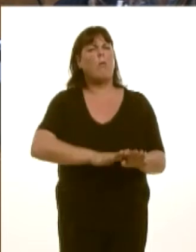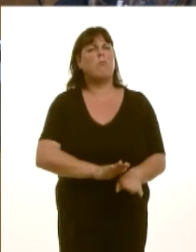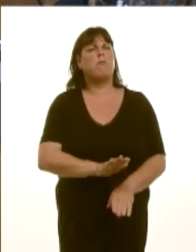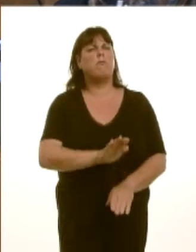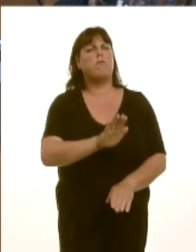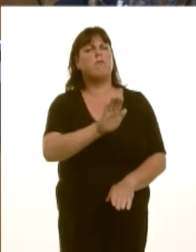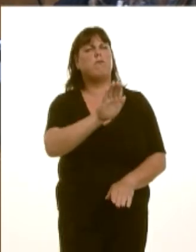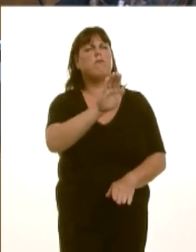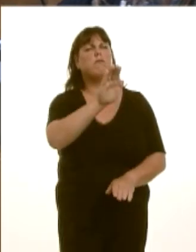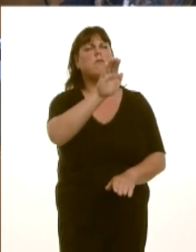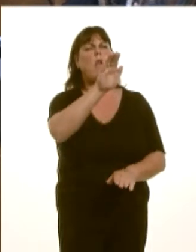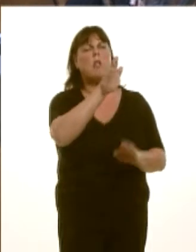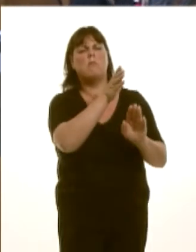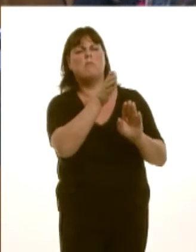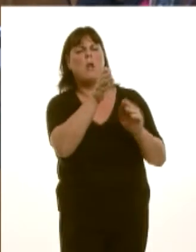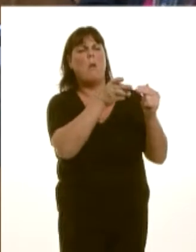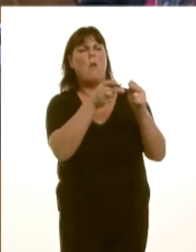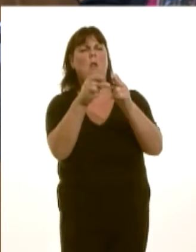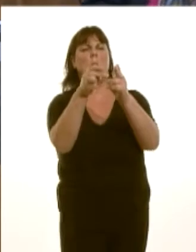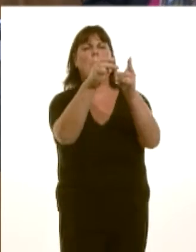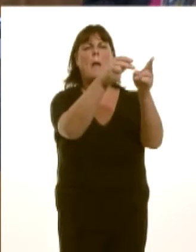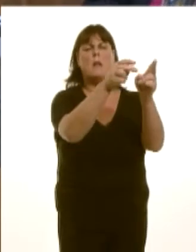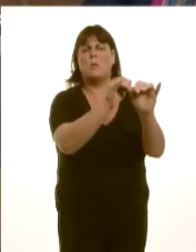turn up the hill near the harbour.